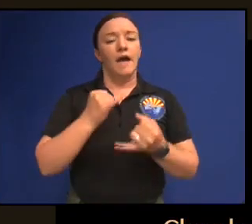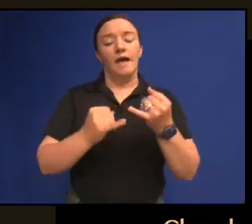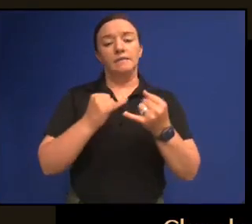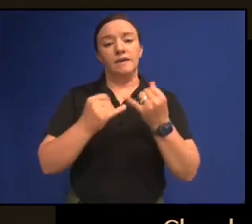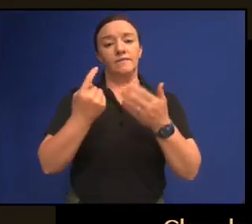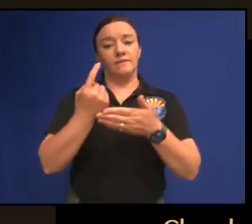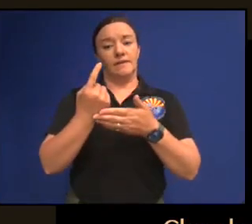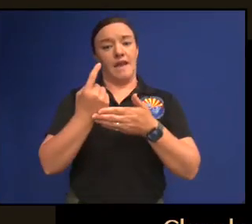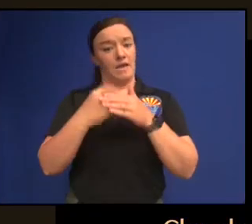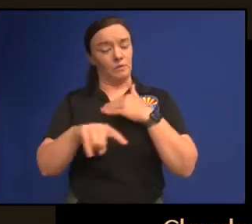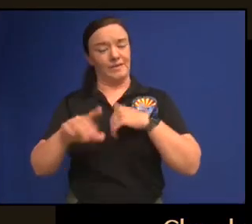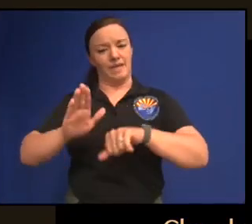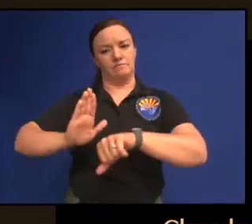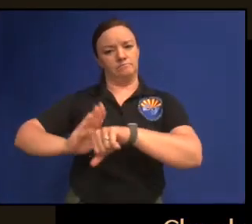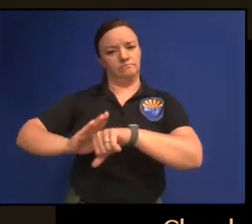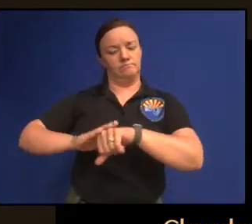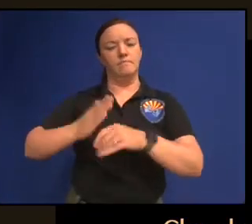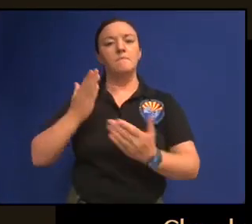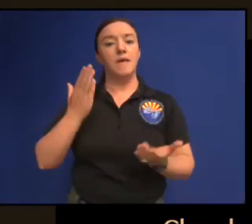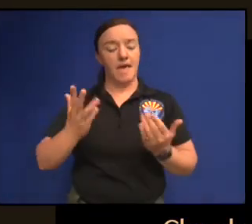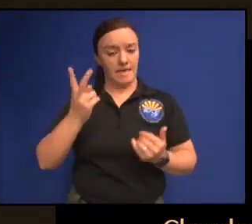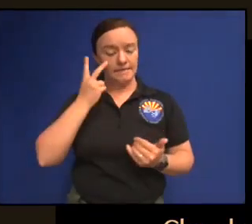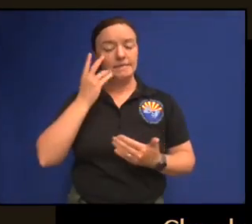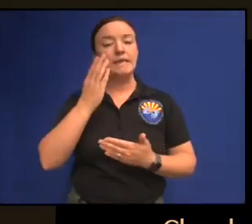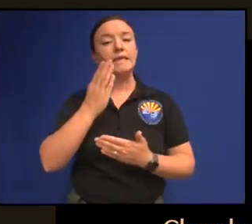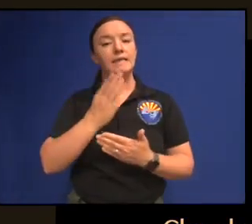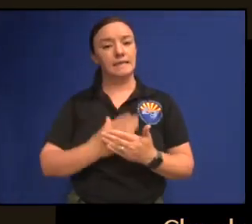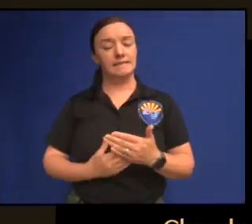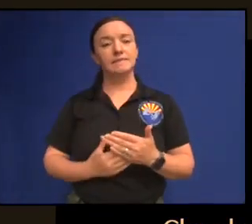GIVE US MORE CHANCES FOR SHOWERS AND THUNDERSTORMS.